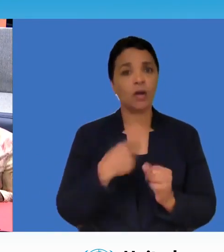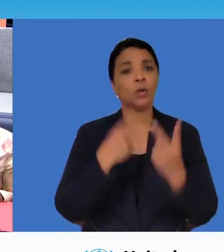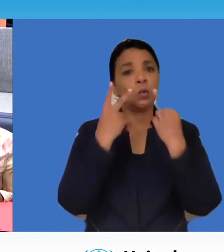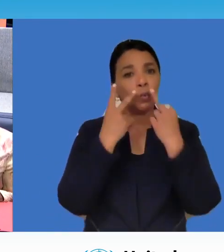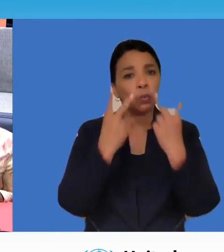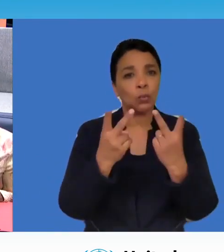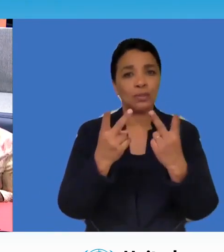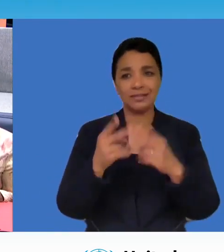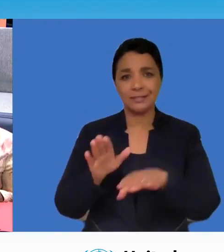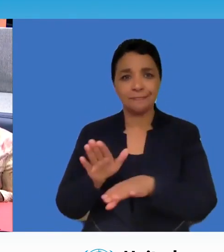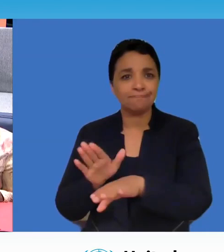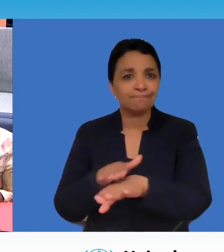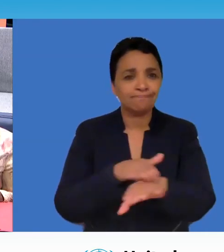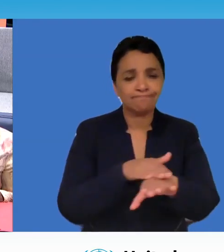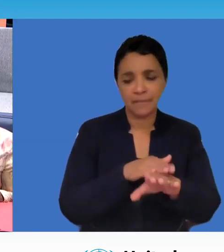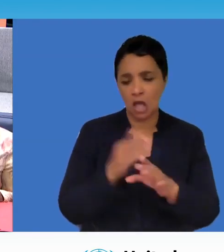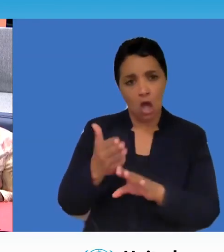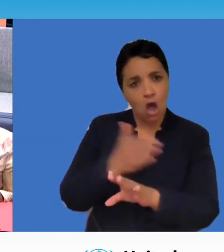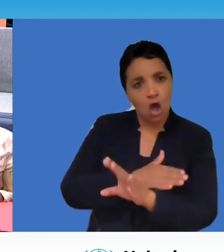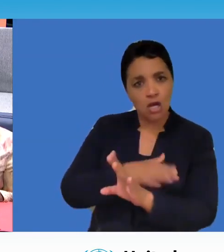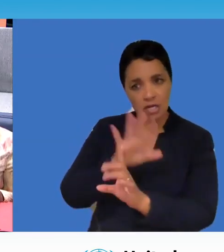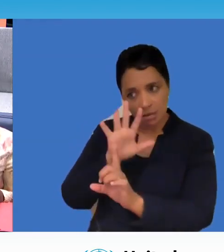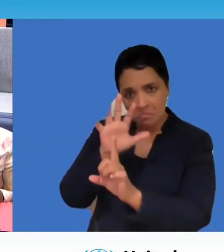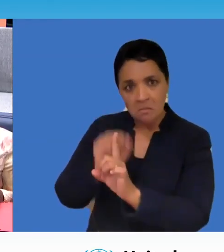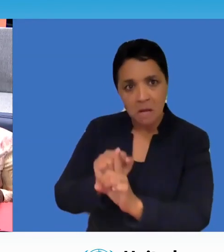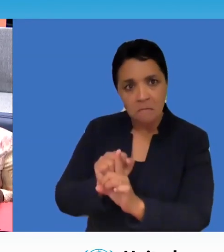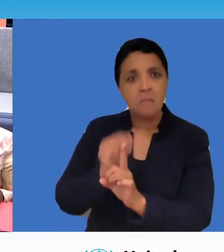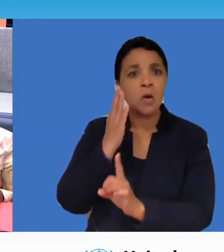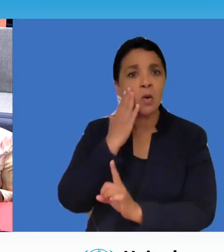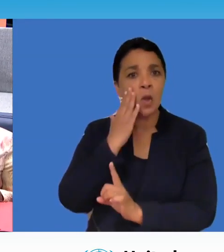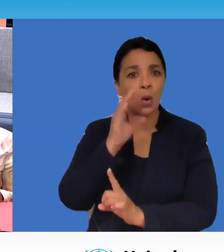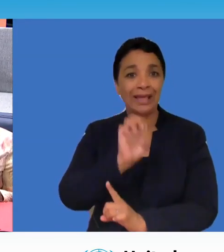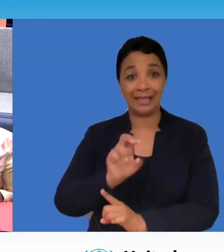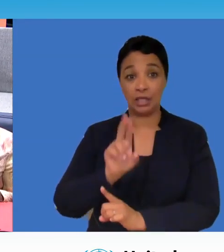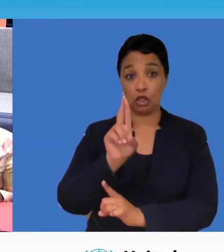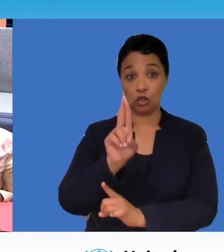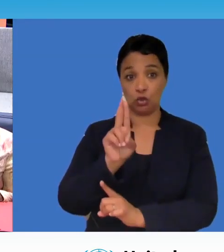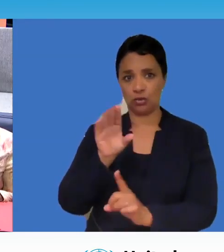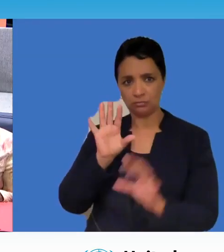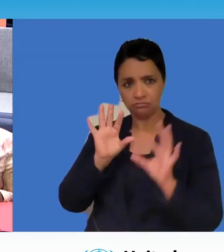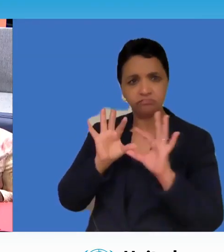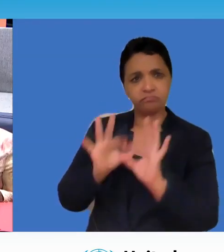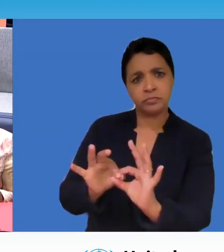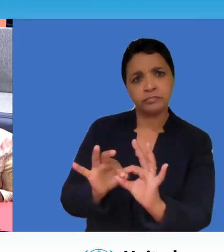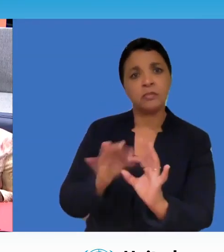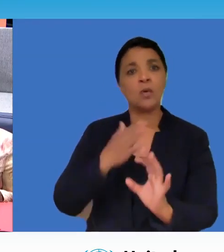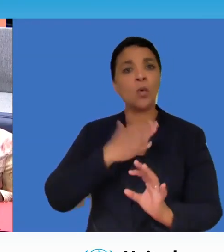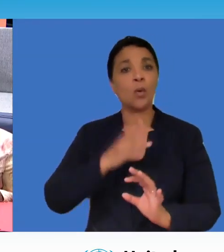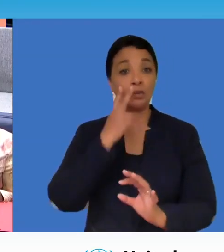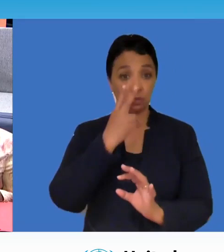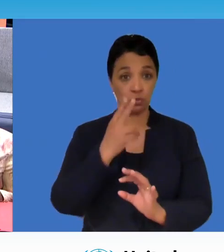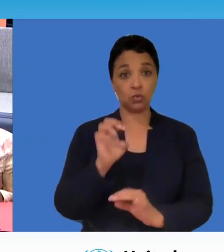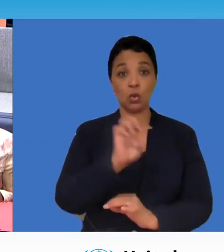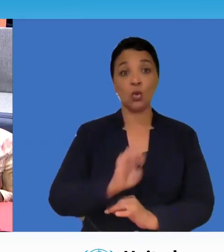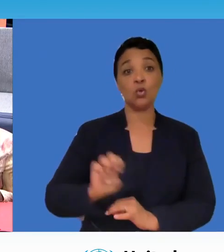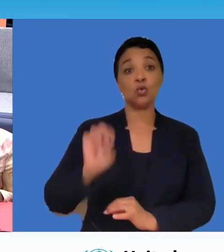and implementation of the EU initiative to introduce the European disability card and